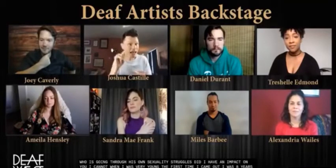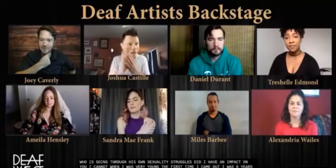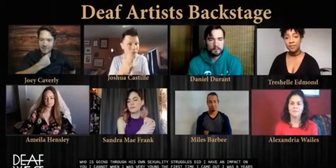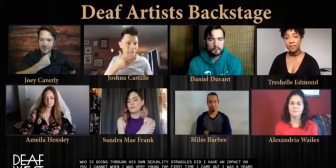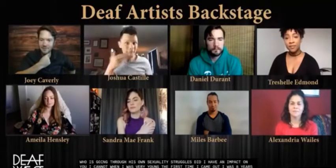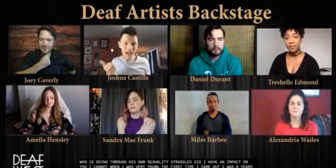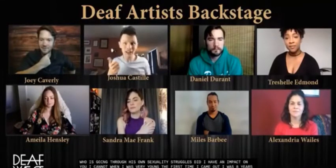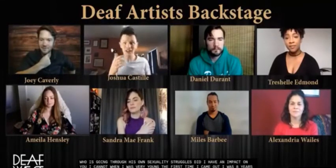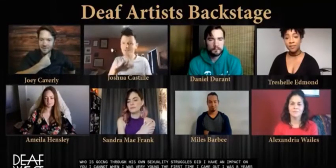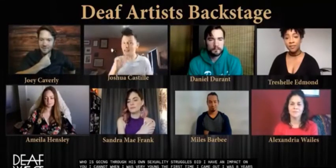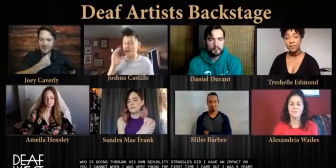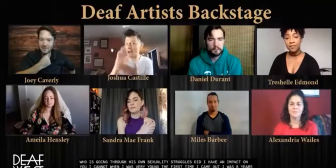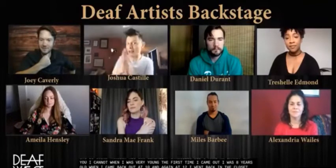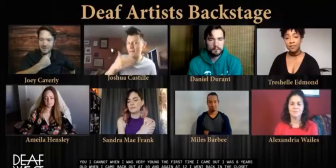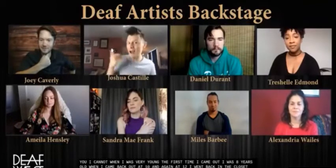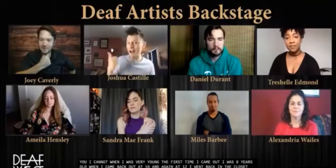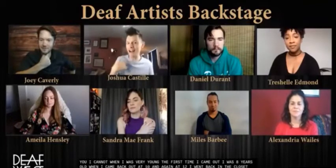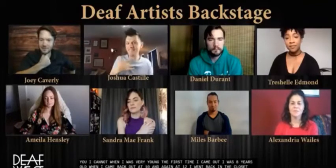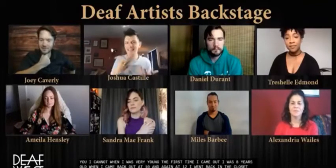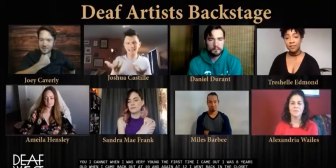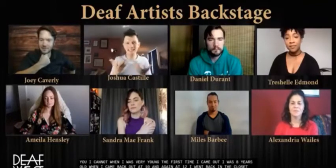And people keep saying that throughout the show, “it gets better”.